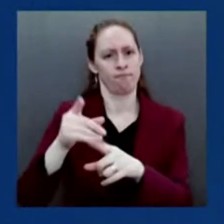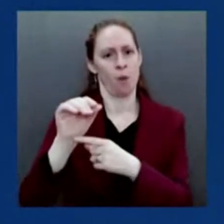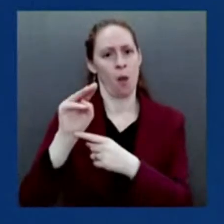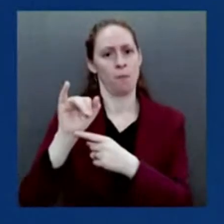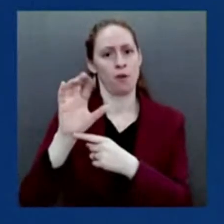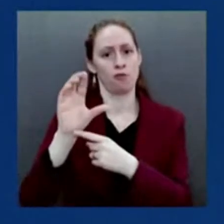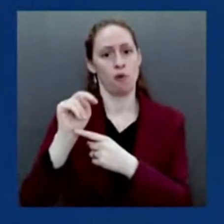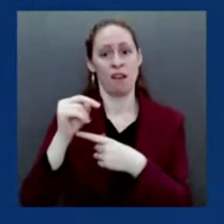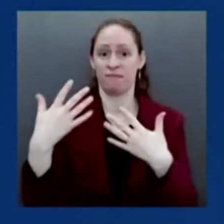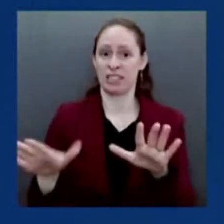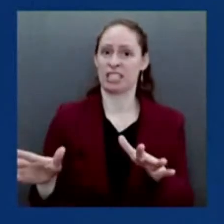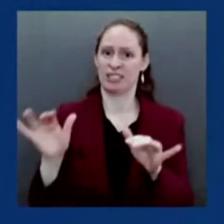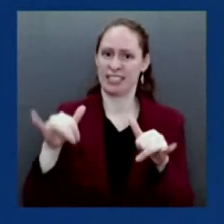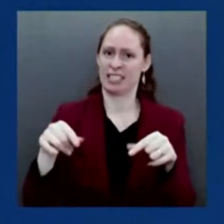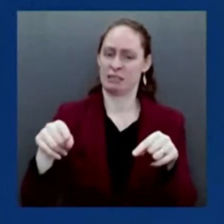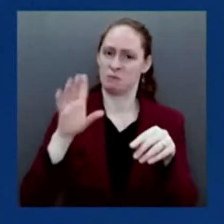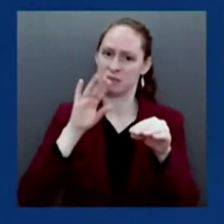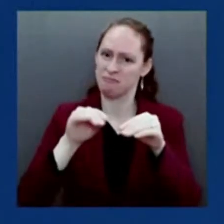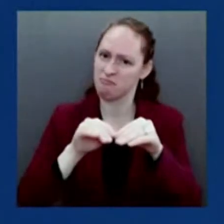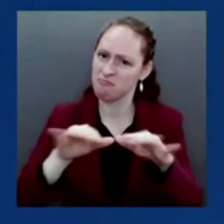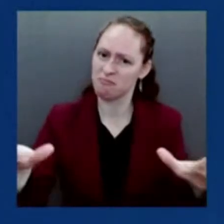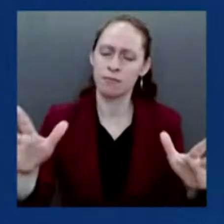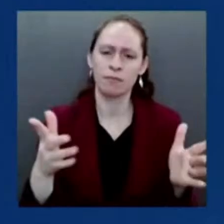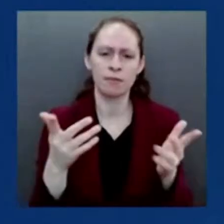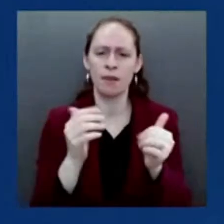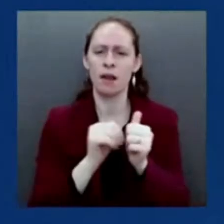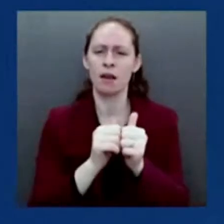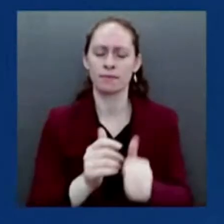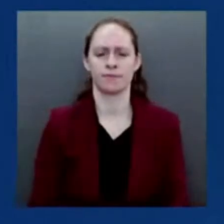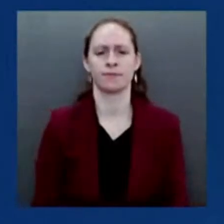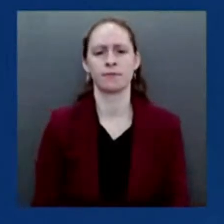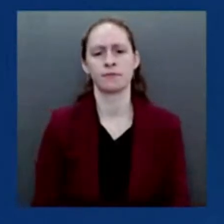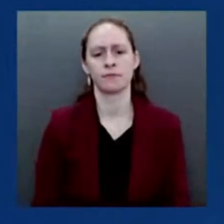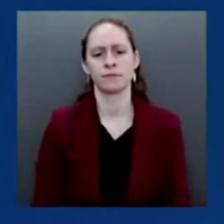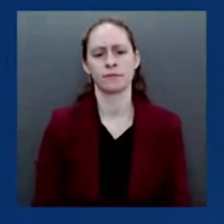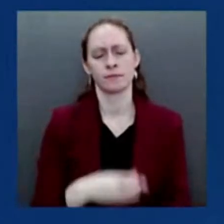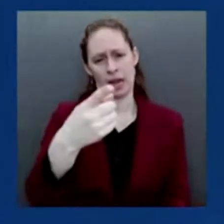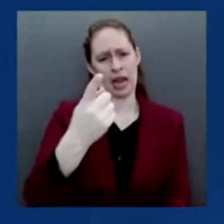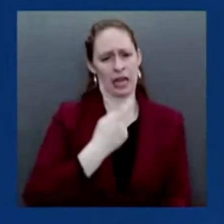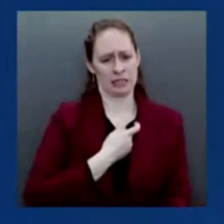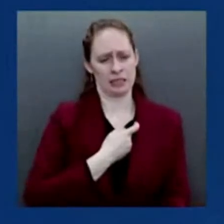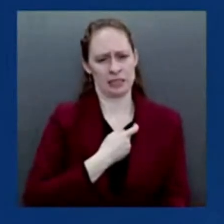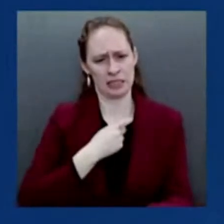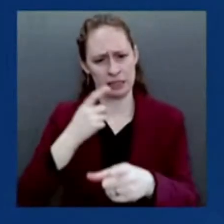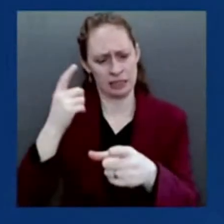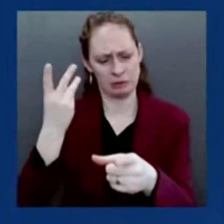BECOMES ENDEMIC?